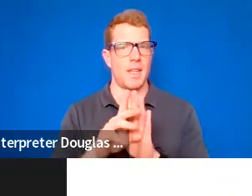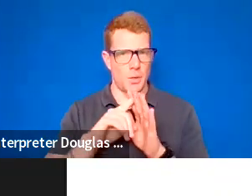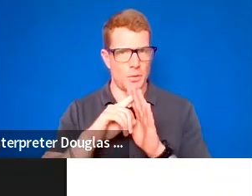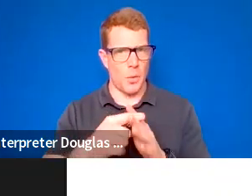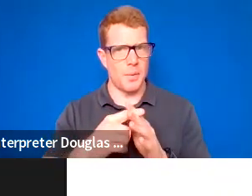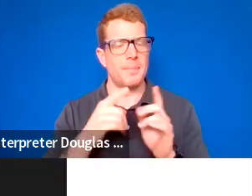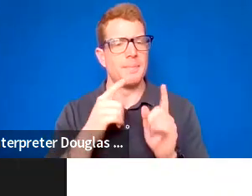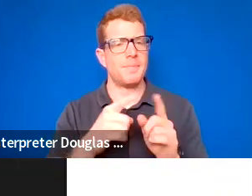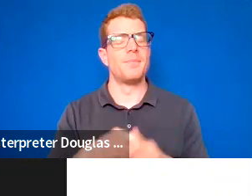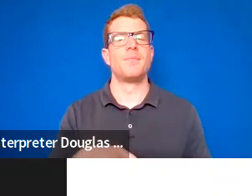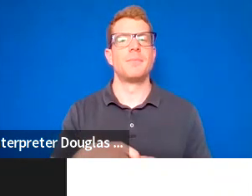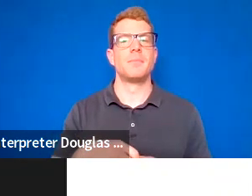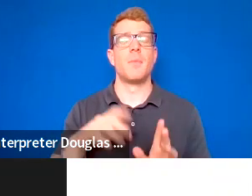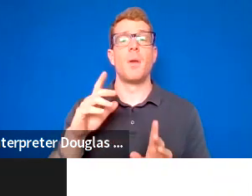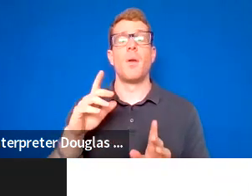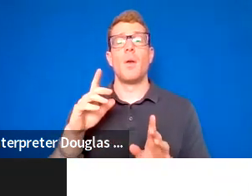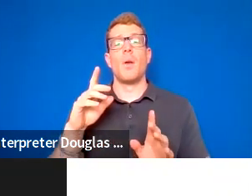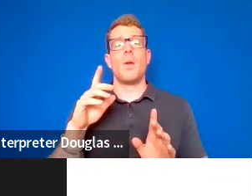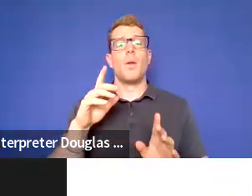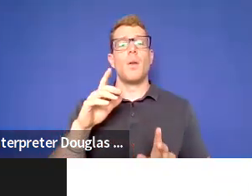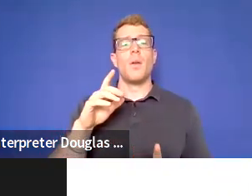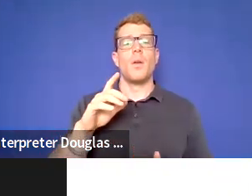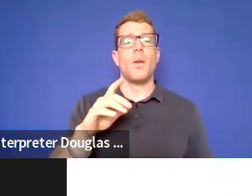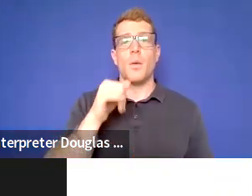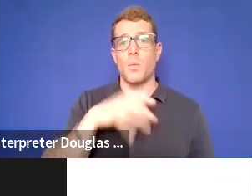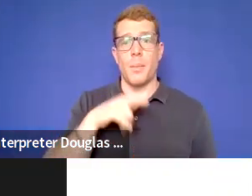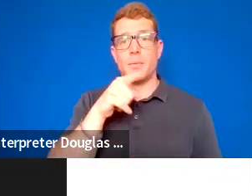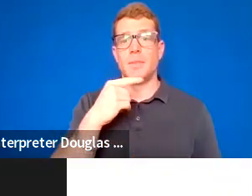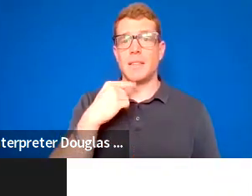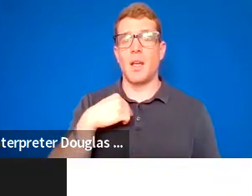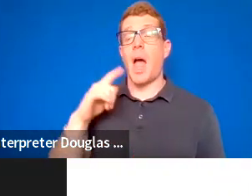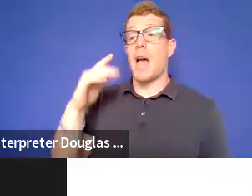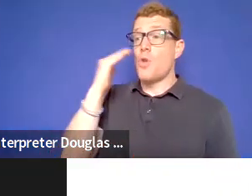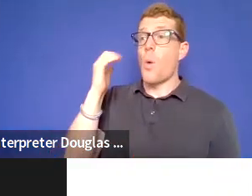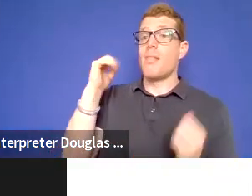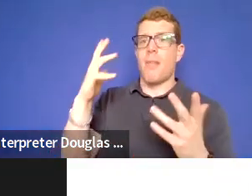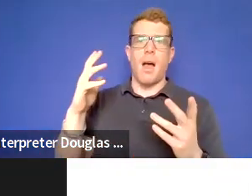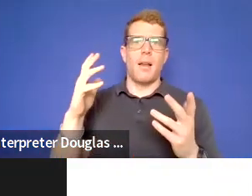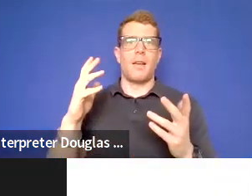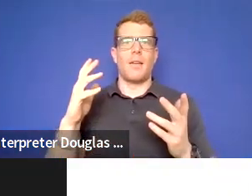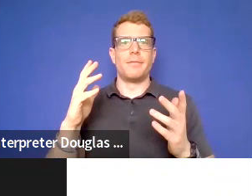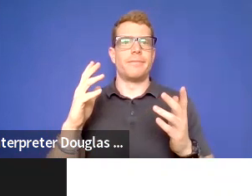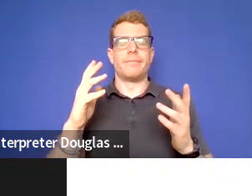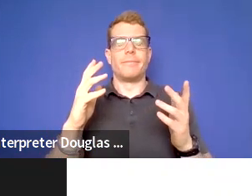I know that there's just a lot of misinformation about there out there about if you go back to work, you'll lose everything.